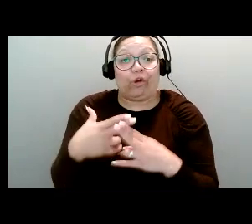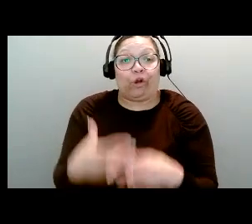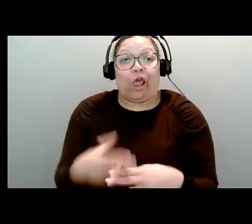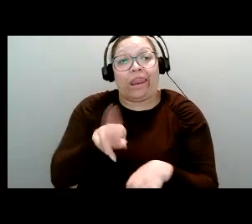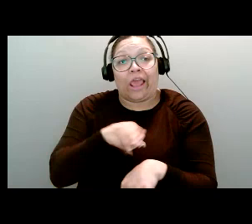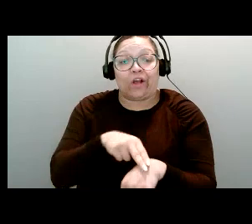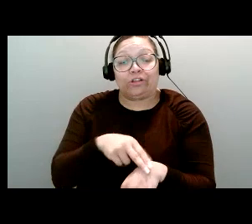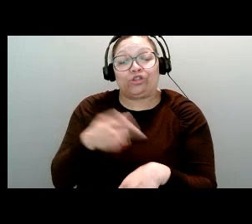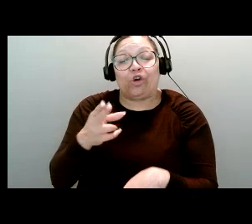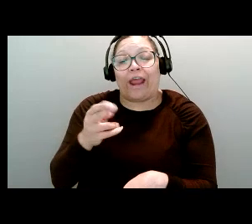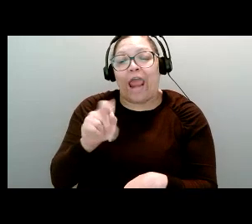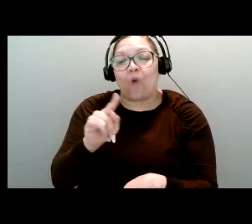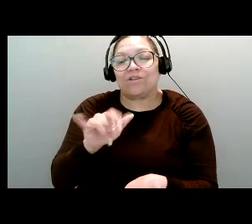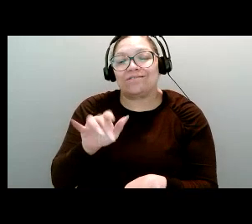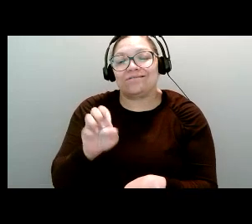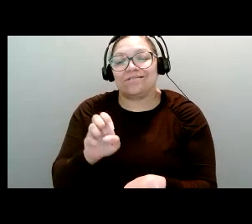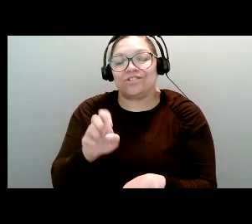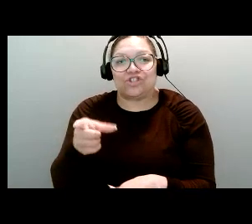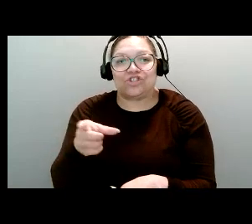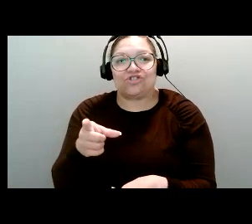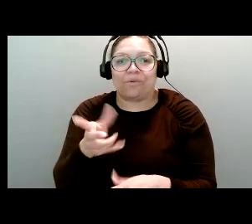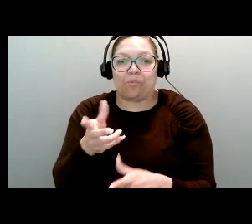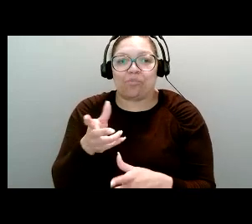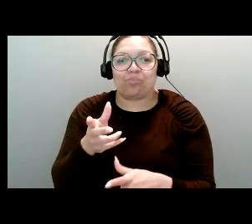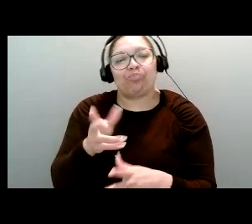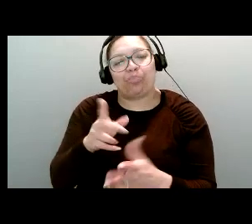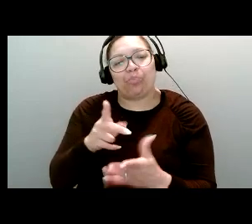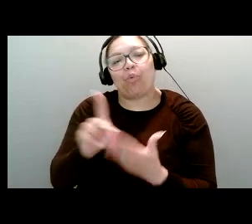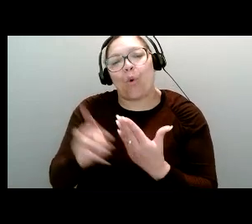So we're going to start by talking about what a National Heritage area is,